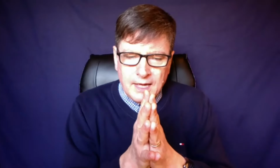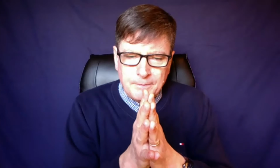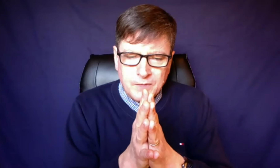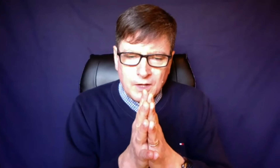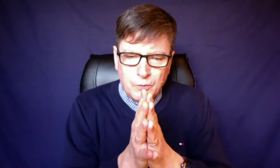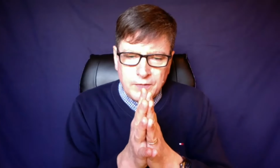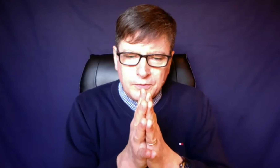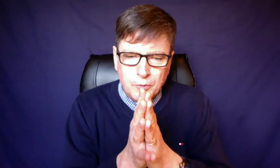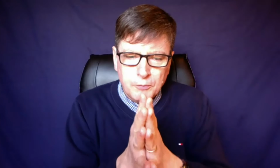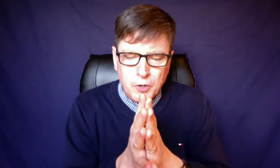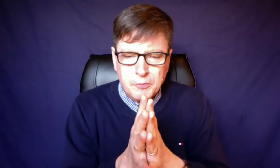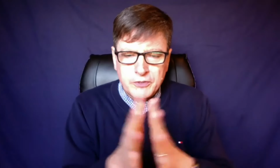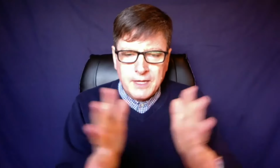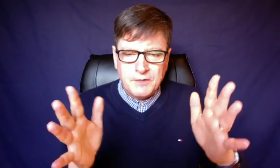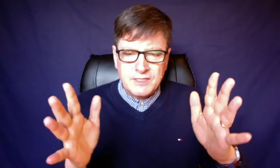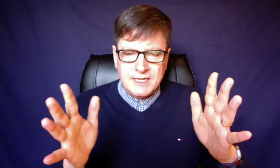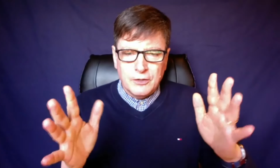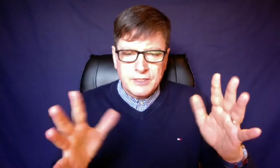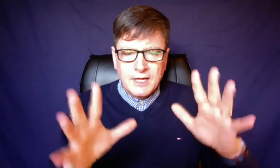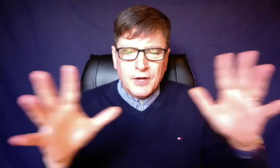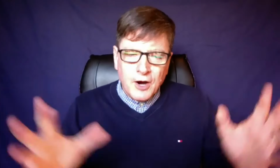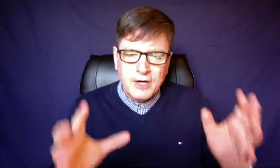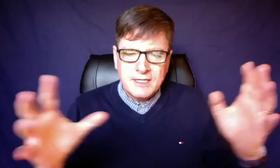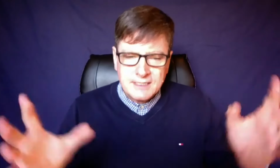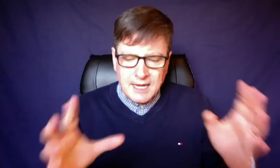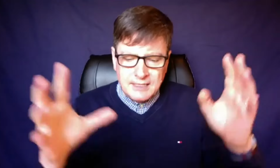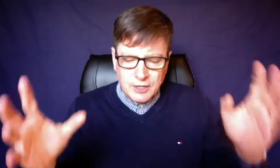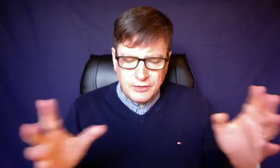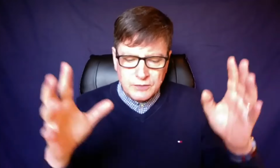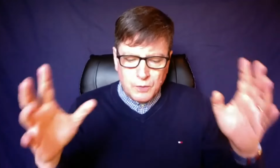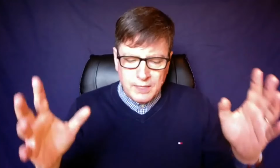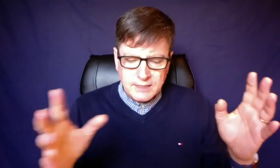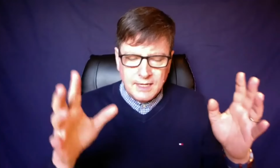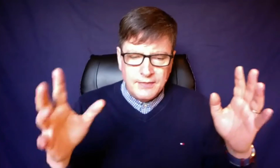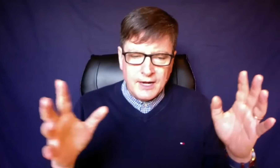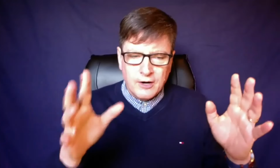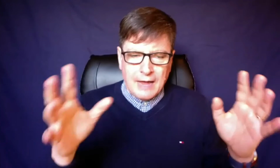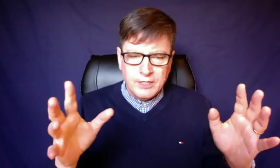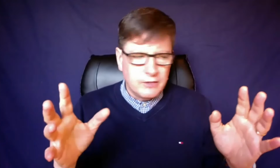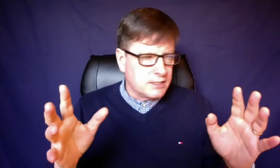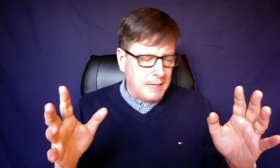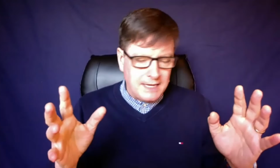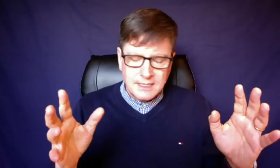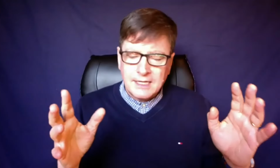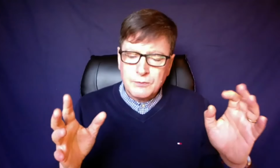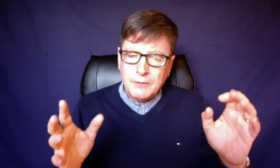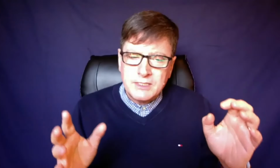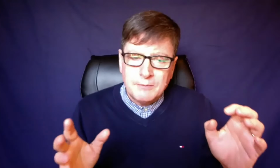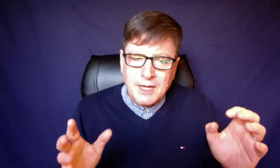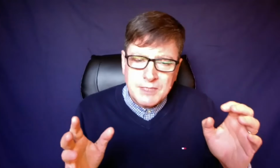grounded to each other out in space. For kids with poor